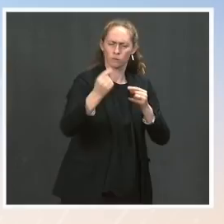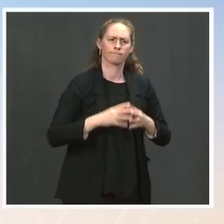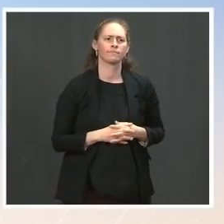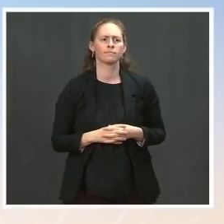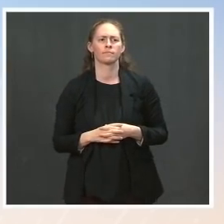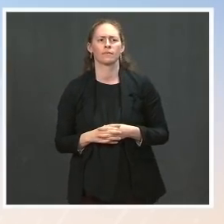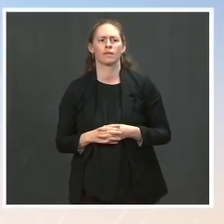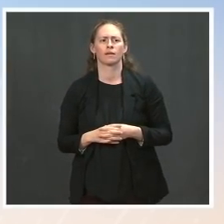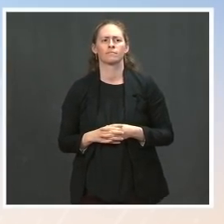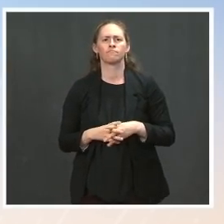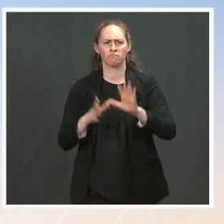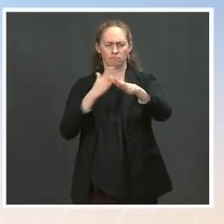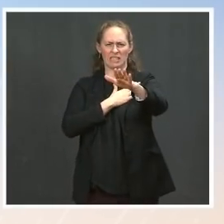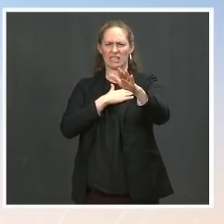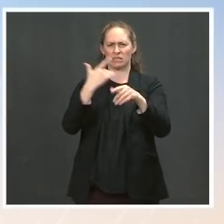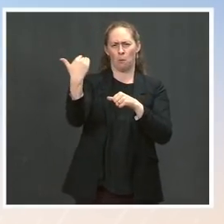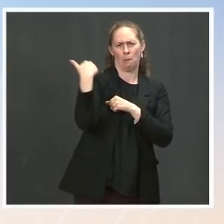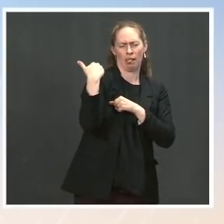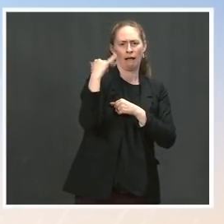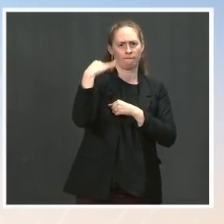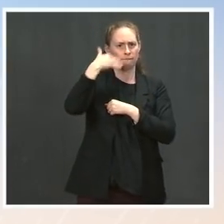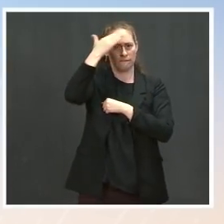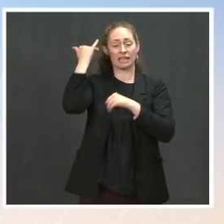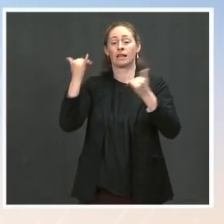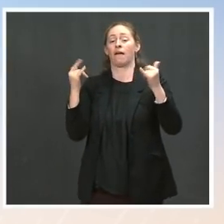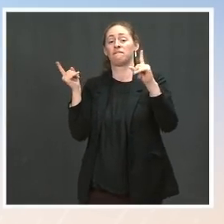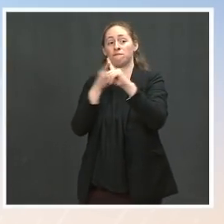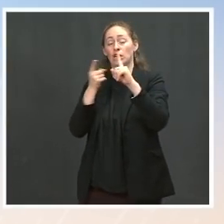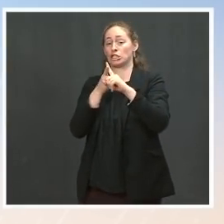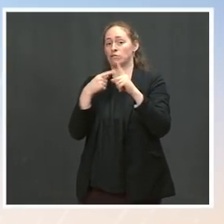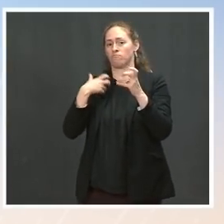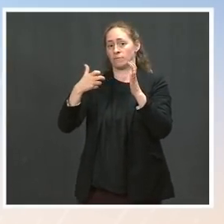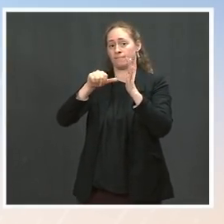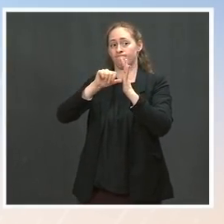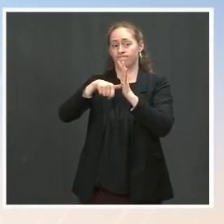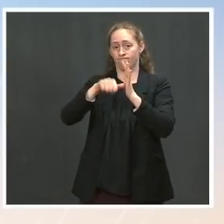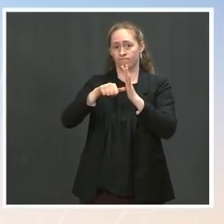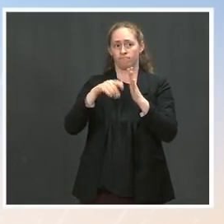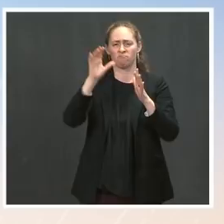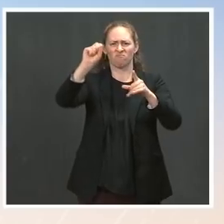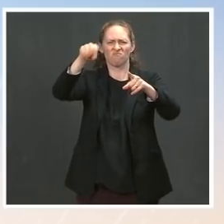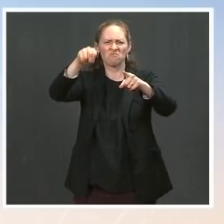Let me first say that we are incredibly saddened. We were incredibly saddened to hear about the loss of life